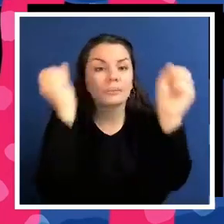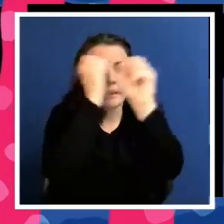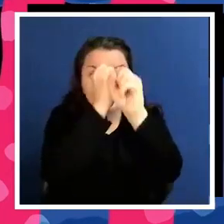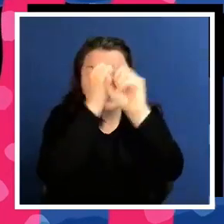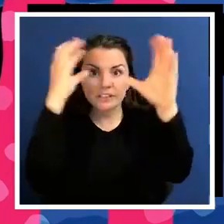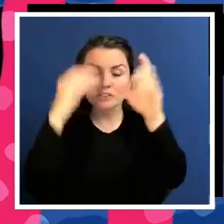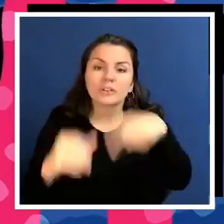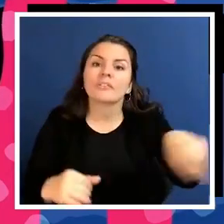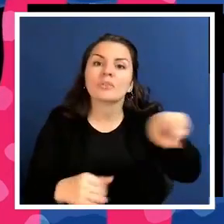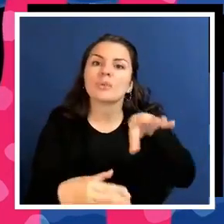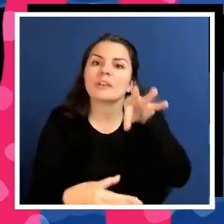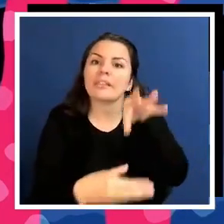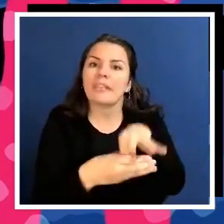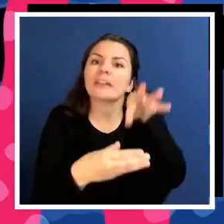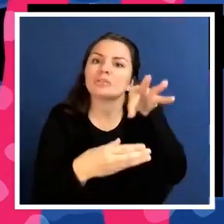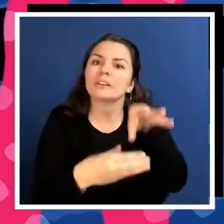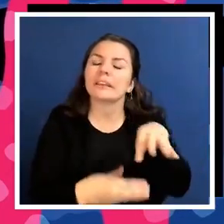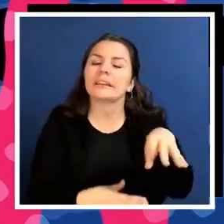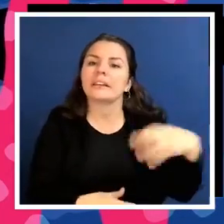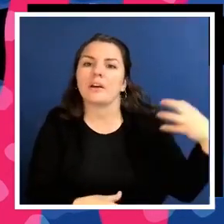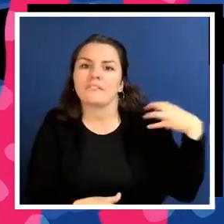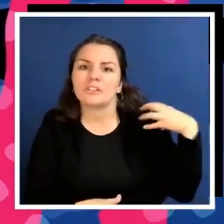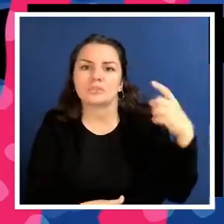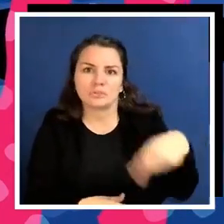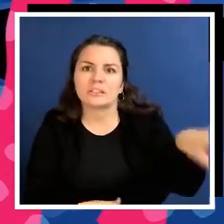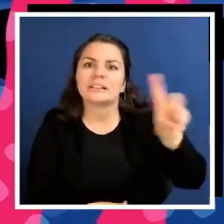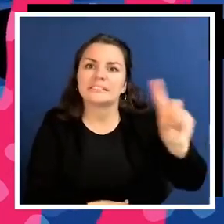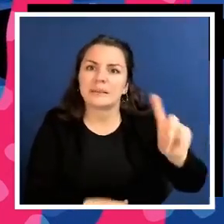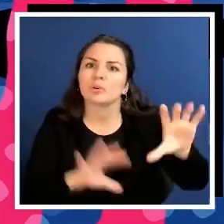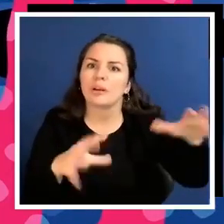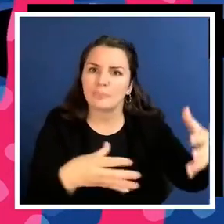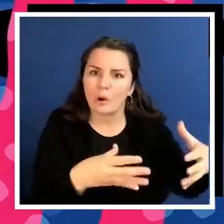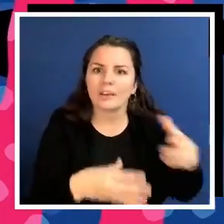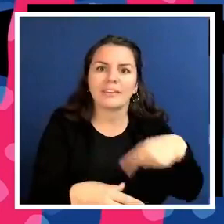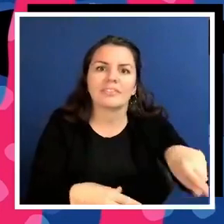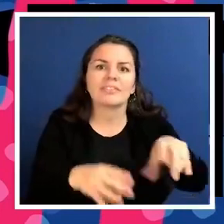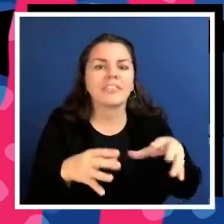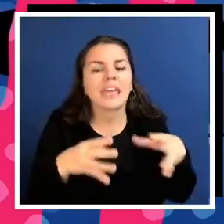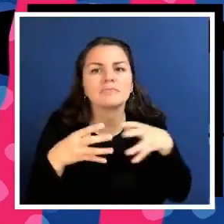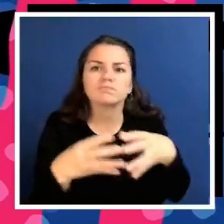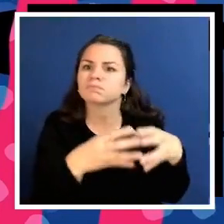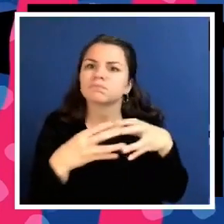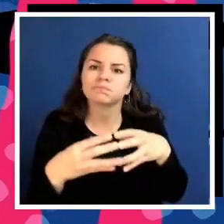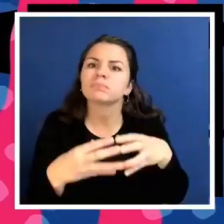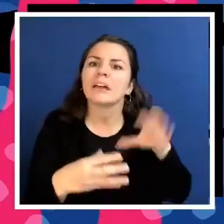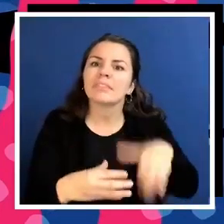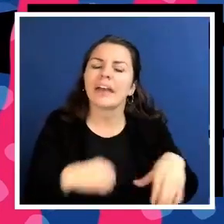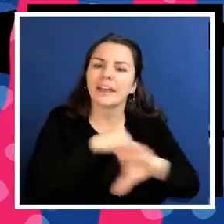HAVE FOR SO MANY AMERICAN FAMILIES THIS YEAR. IT IS ALSO A CELEBRATION OF THE